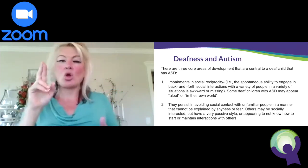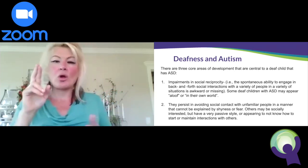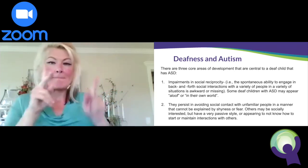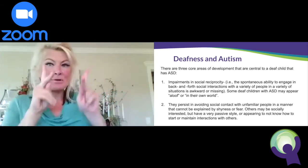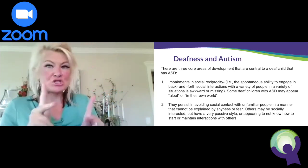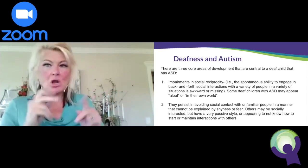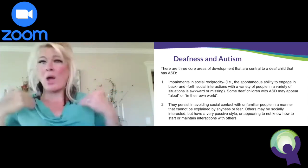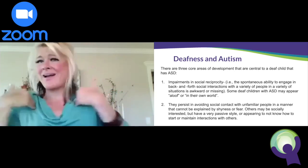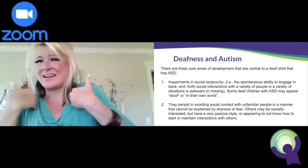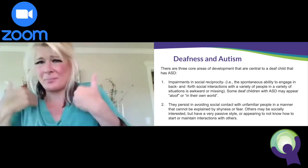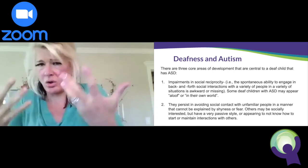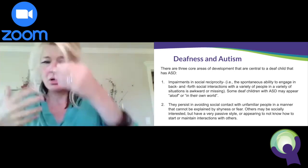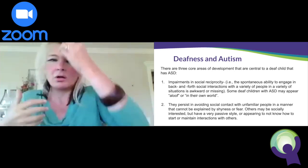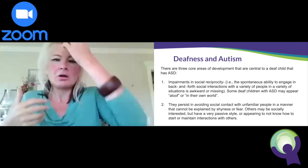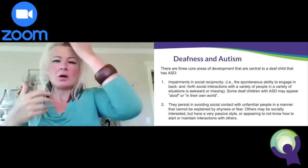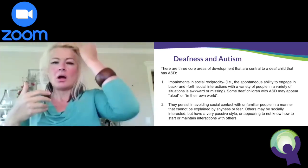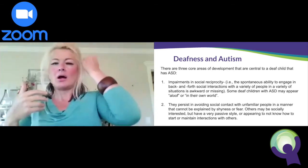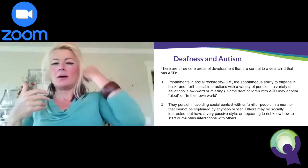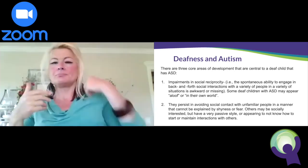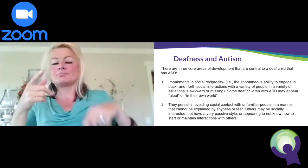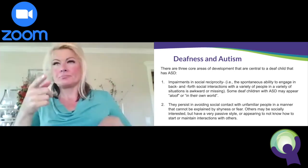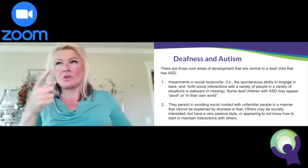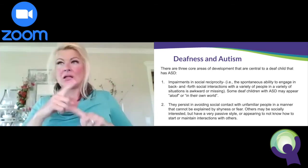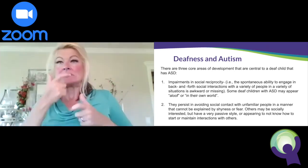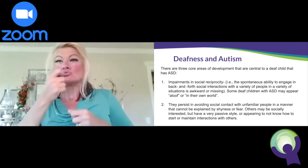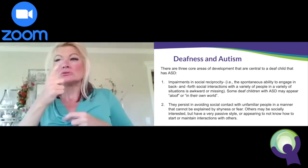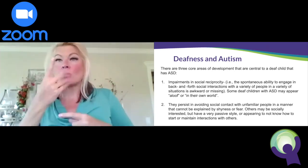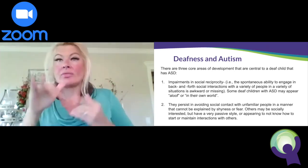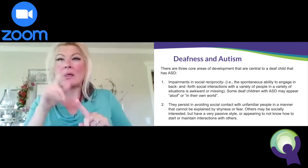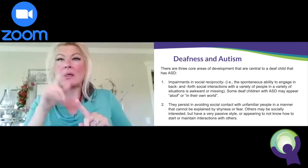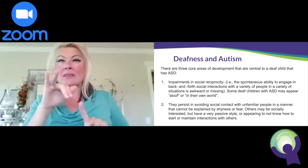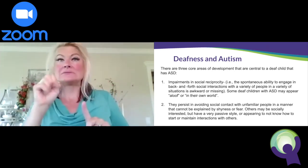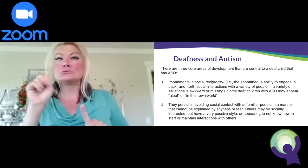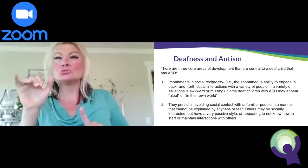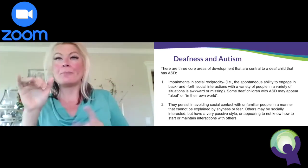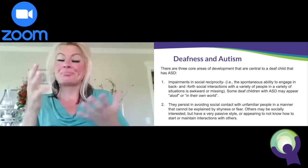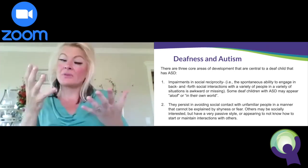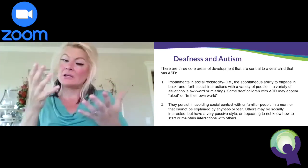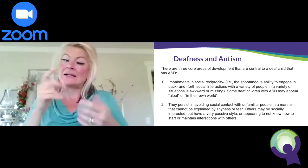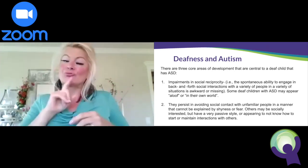maybe the person-is it an animal or a person-- is this something that they're obsessed